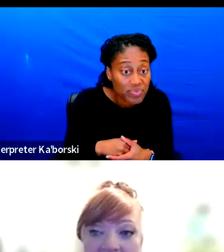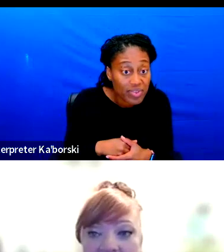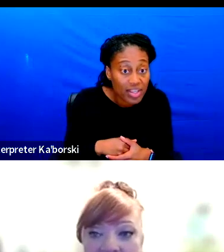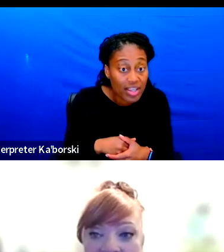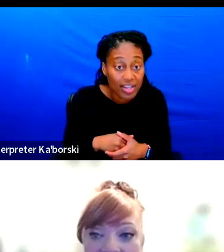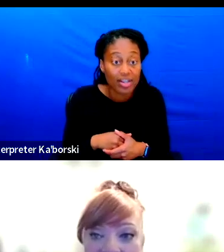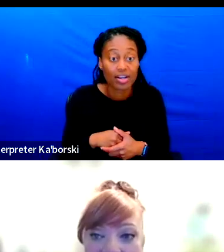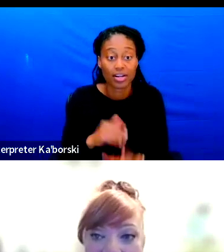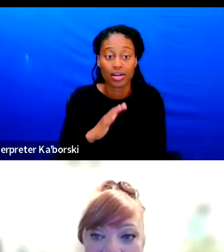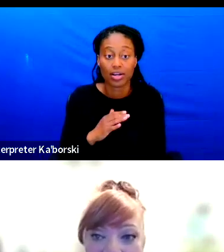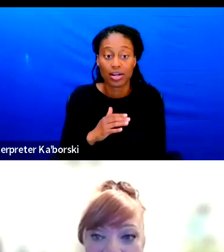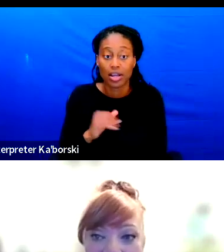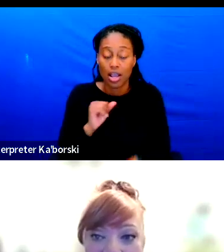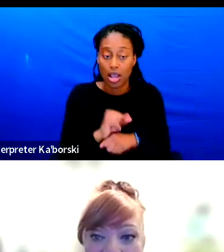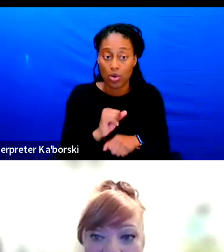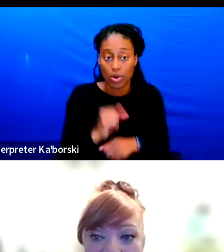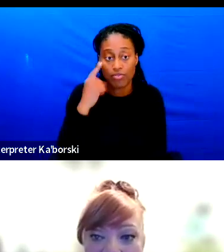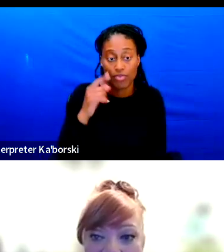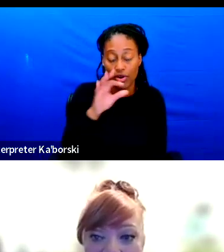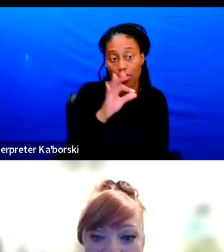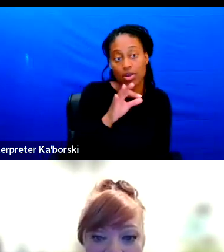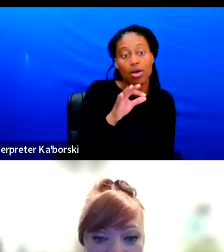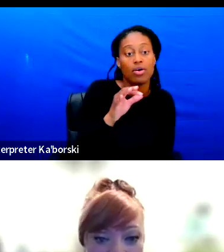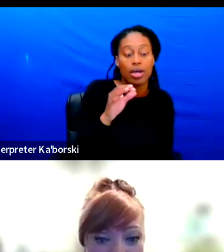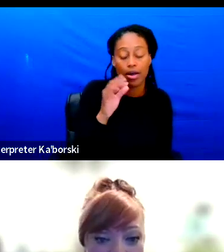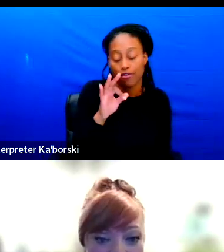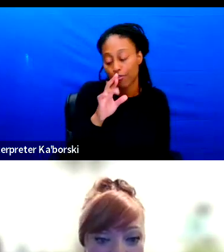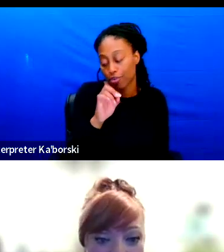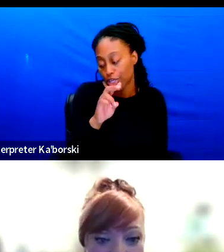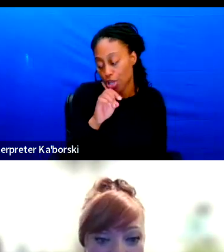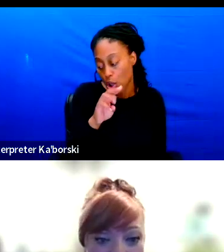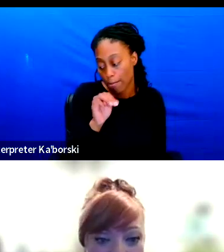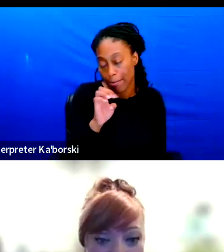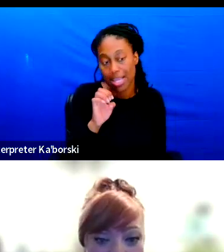Selina Butcher: I work for the Freedom Center for independent living and Middle Town. I'm an independent living specialist.